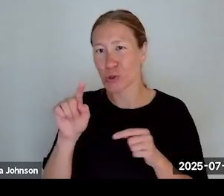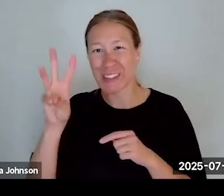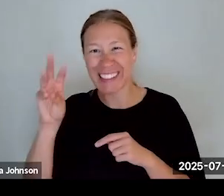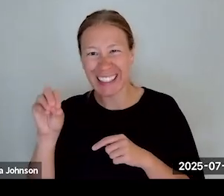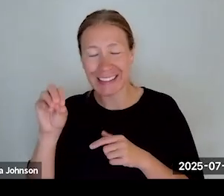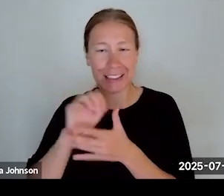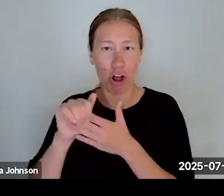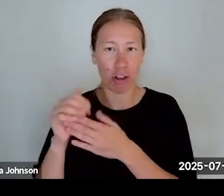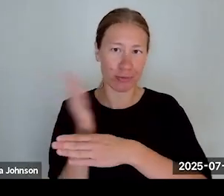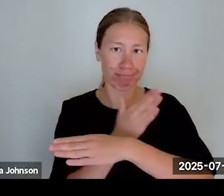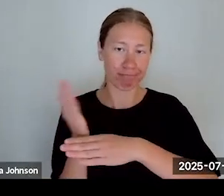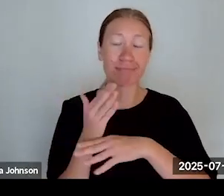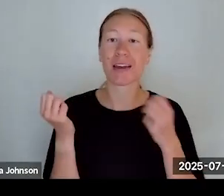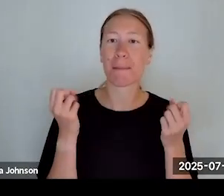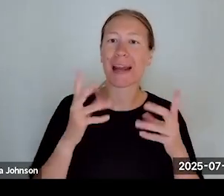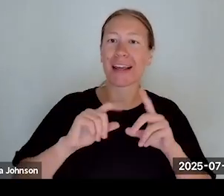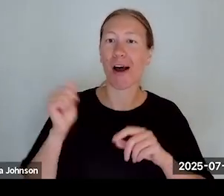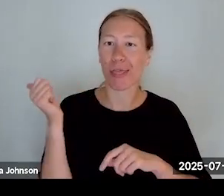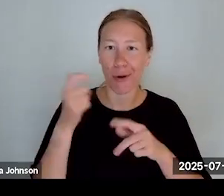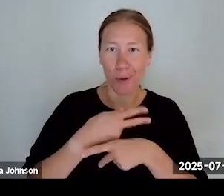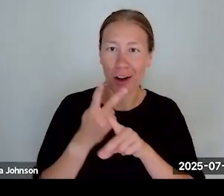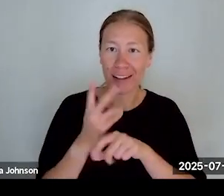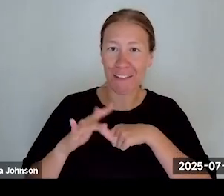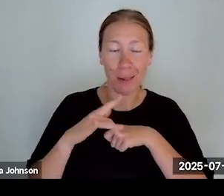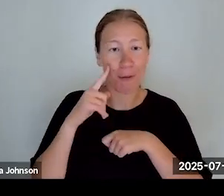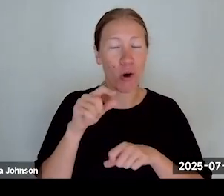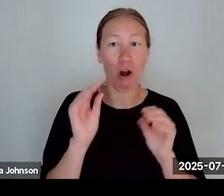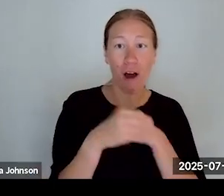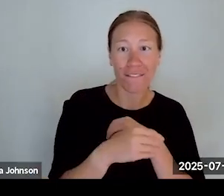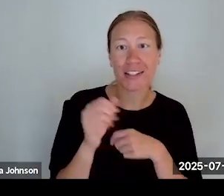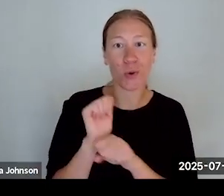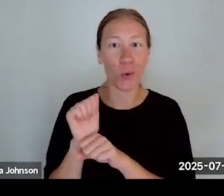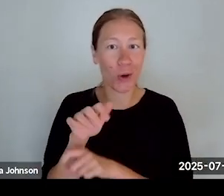There are also many products available for the office or workspace. If you need anti-glare